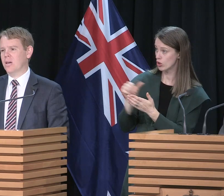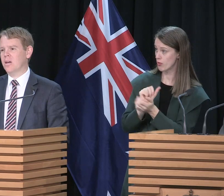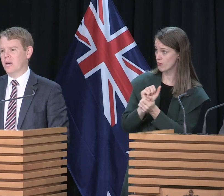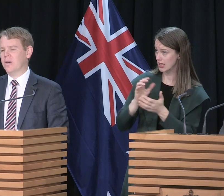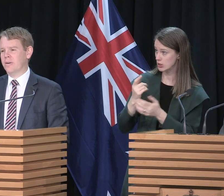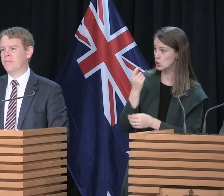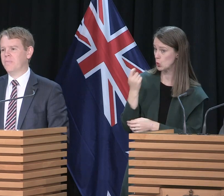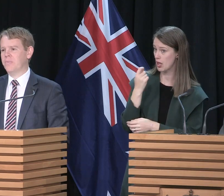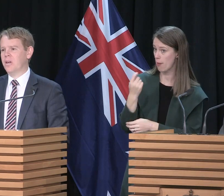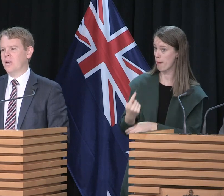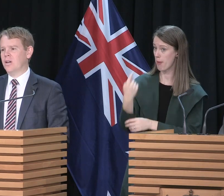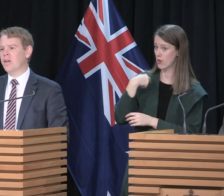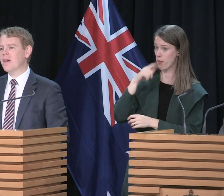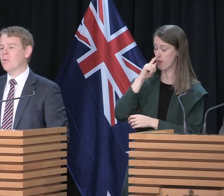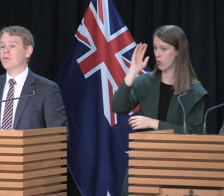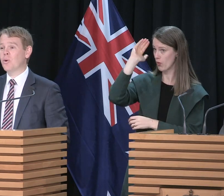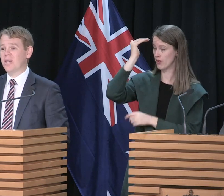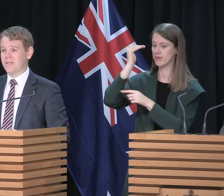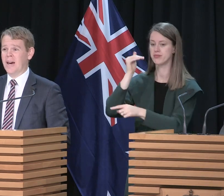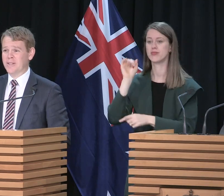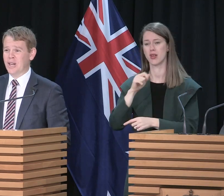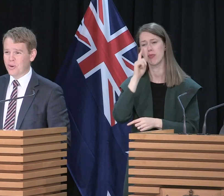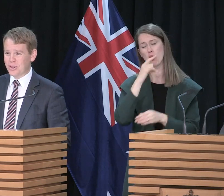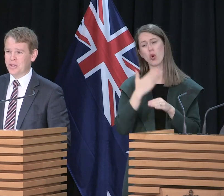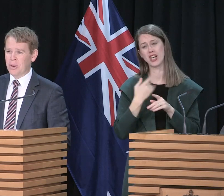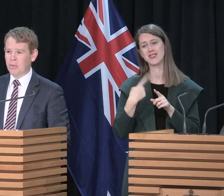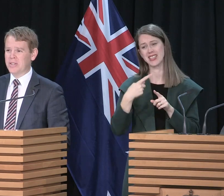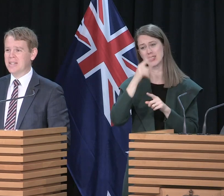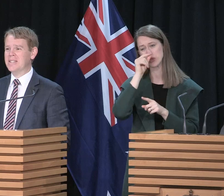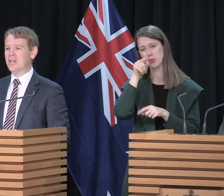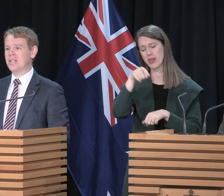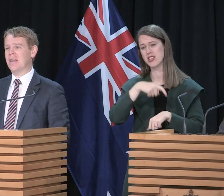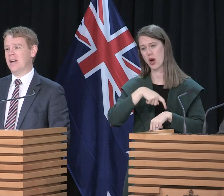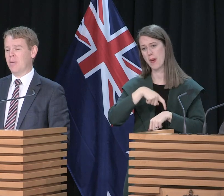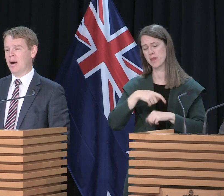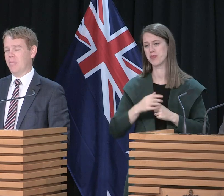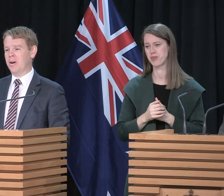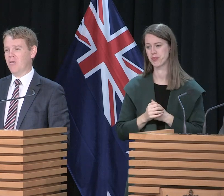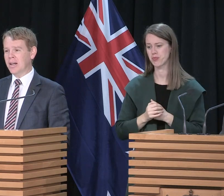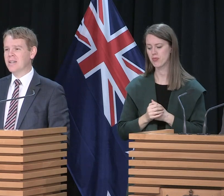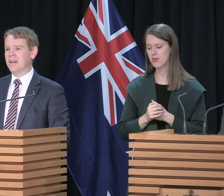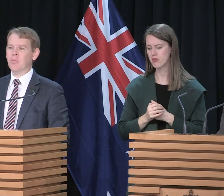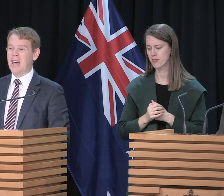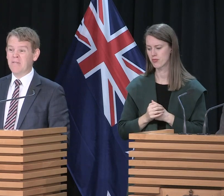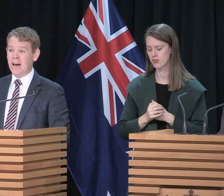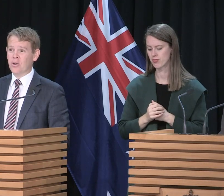sign up, use it. >> (SPEAKS INDISTINCTLY) have been brought out sooner then given